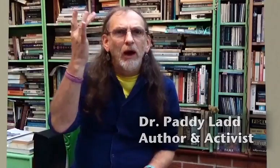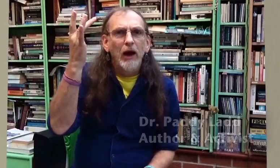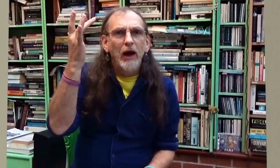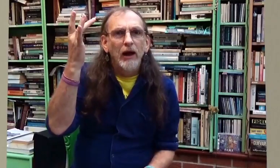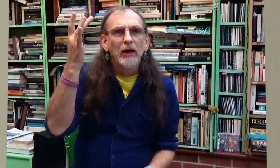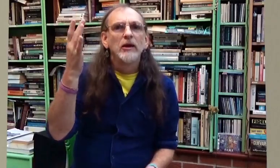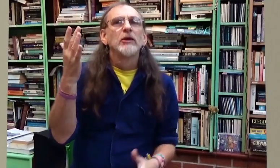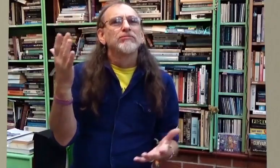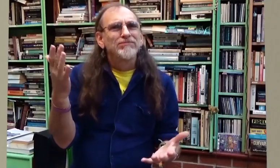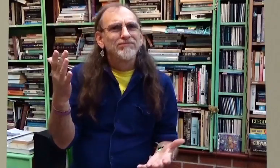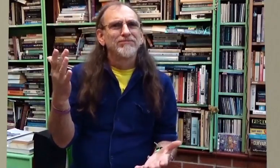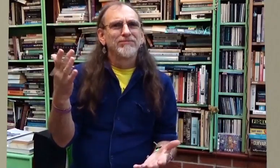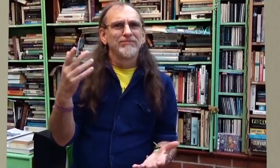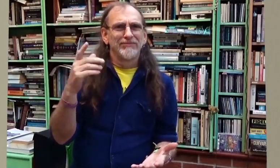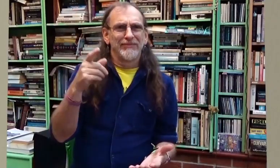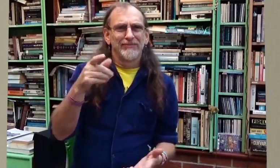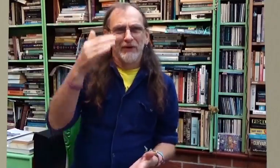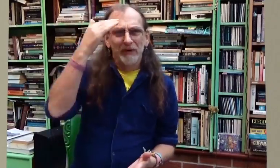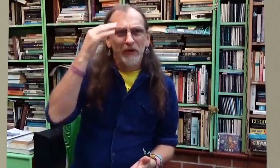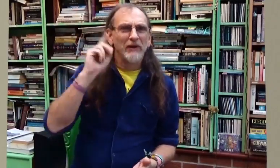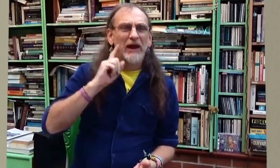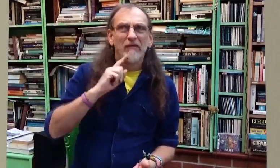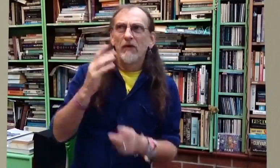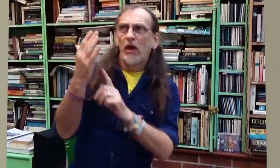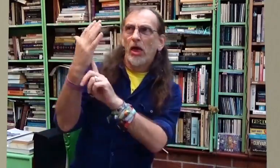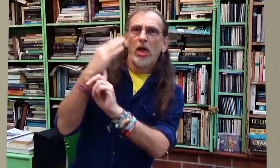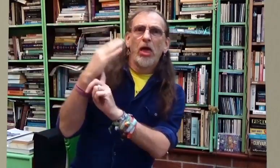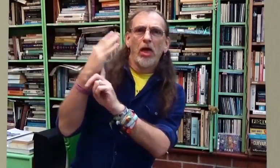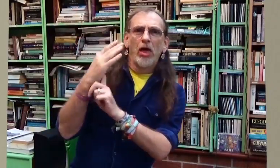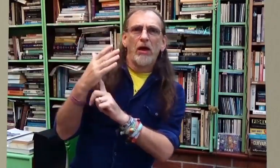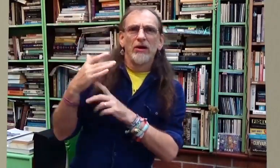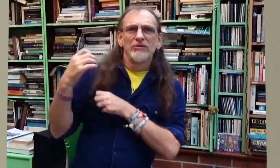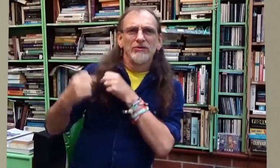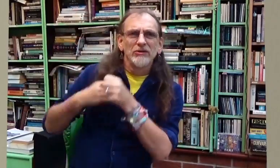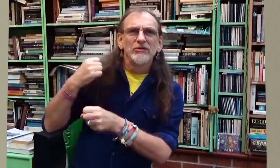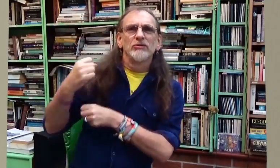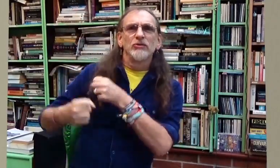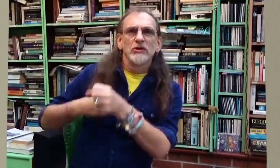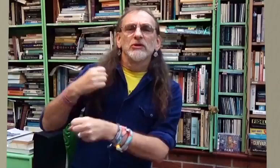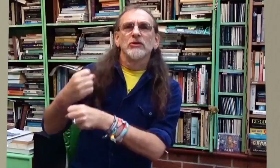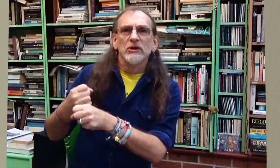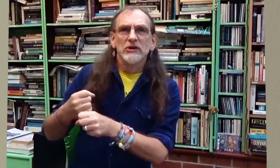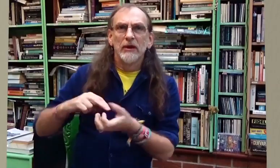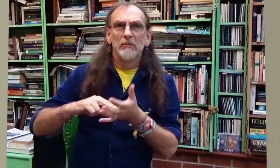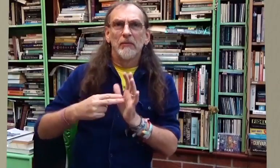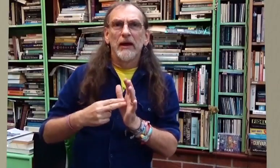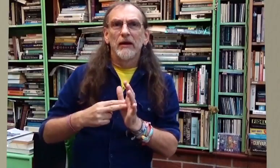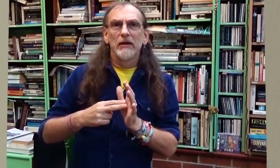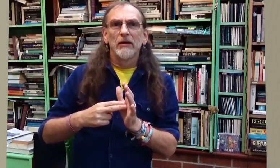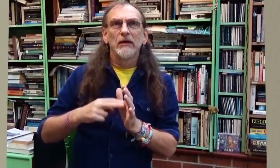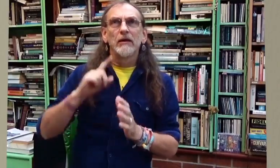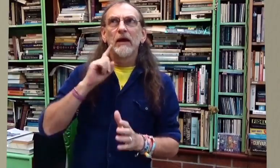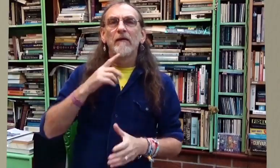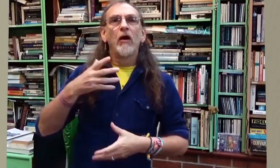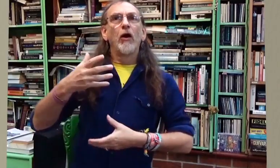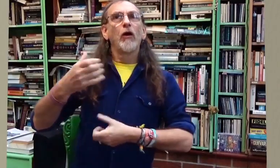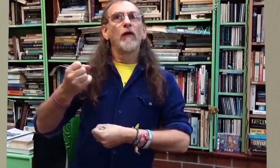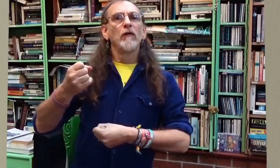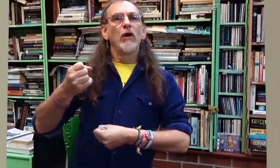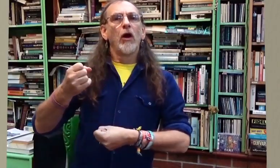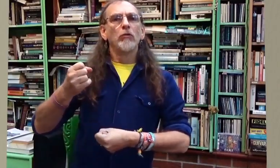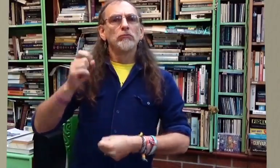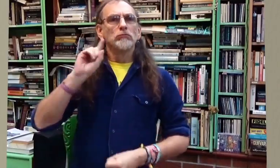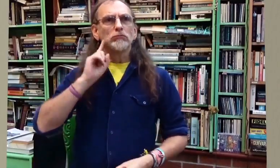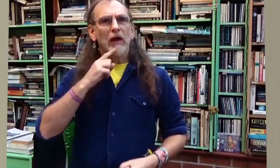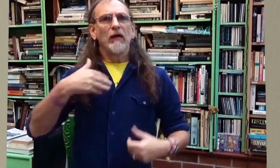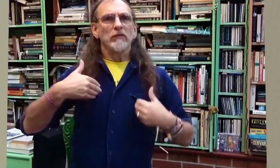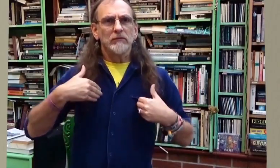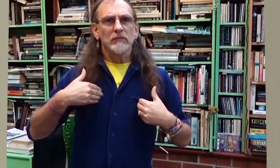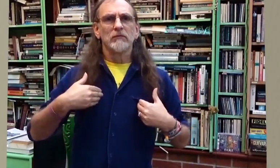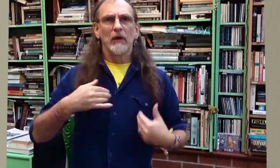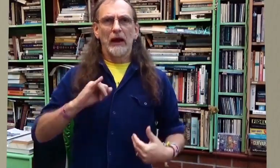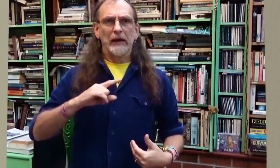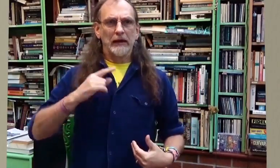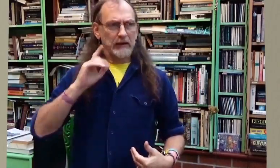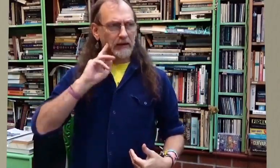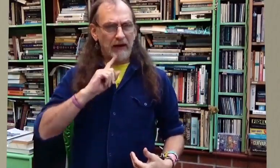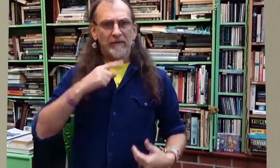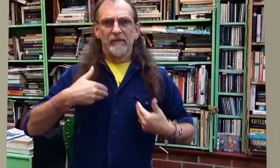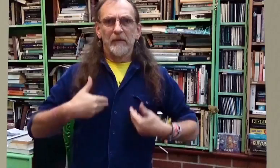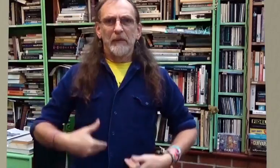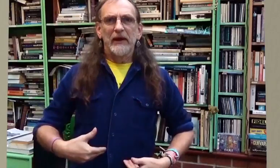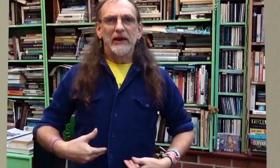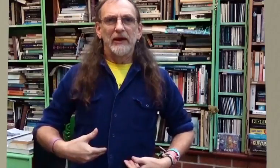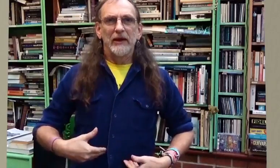As a result of ongoing oppression, Deaf people have lost a sense of identity,